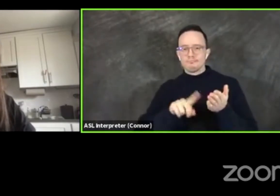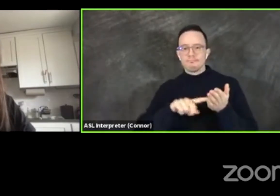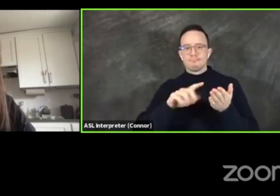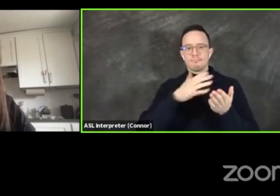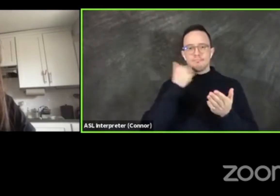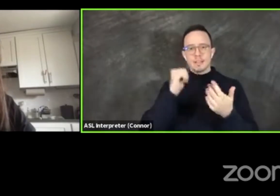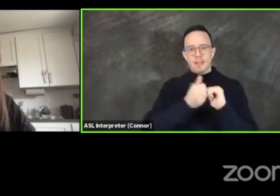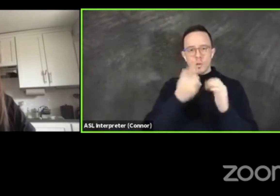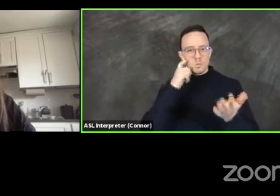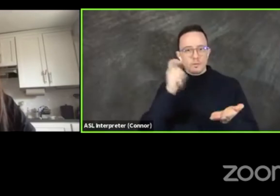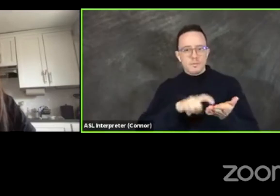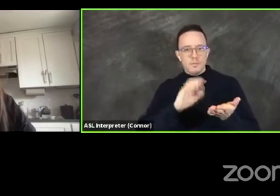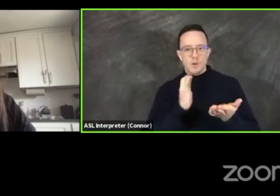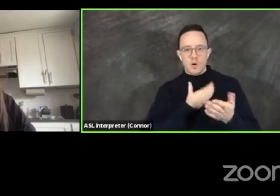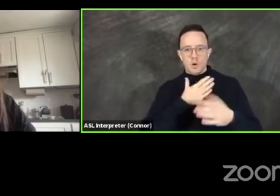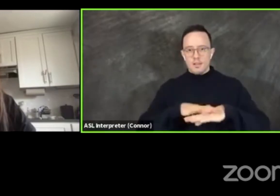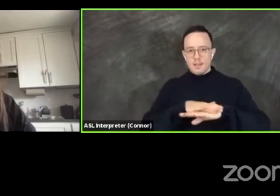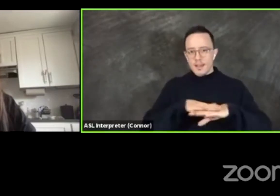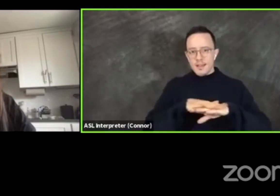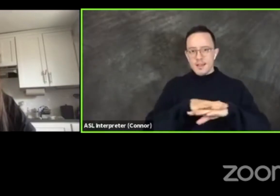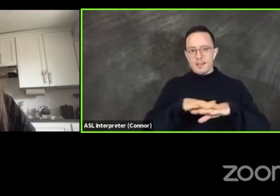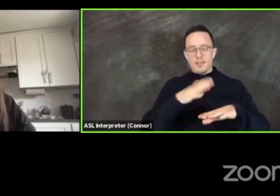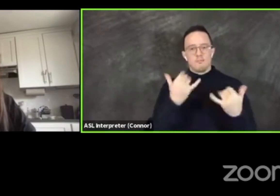WE OCCUPY; SECOND INTENTIONALLY INVEST TIME,